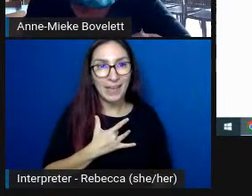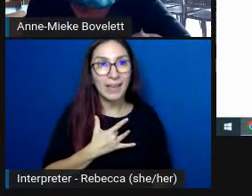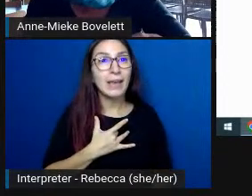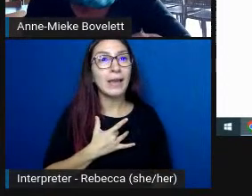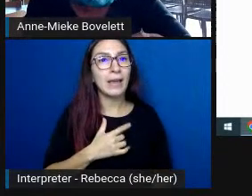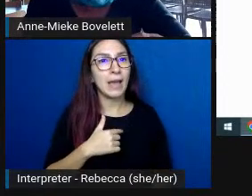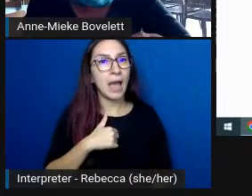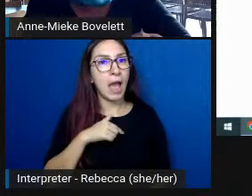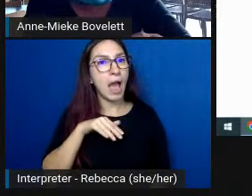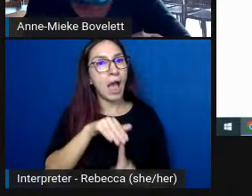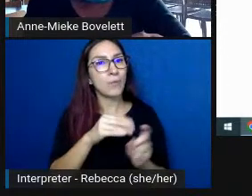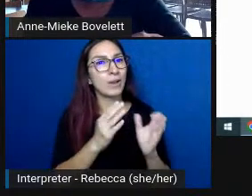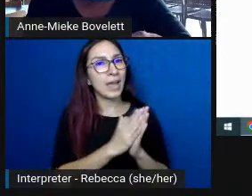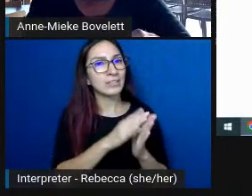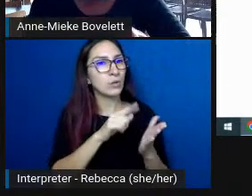a blind person a big favor, say by